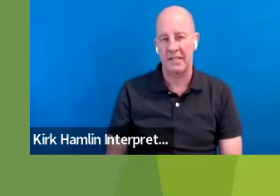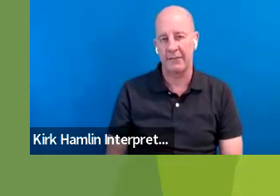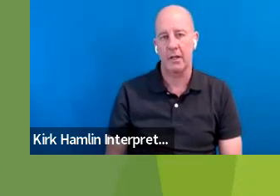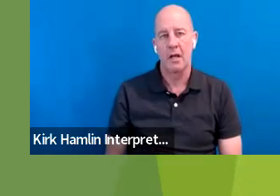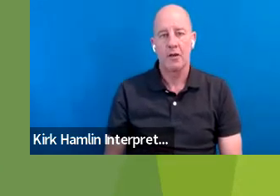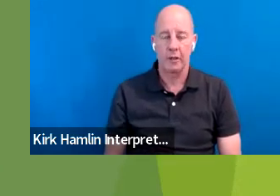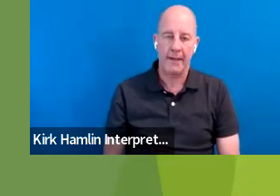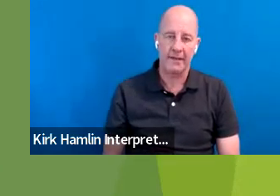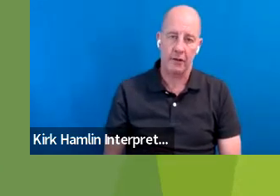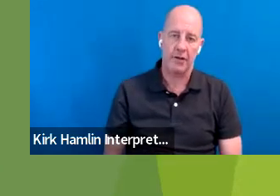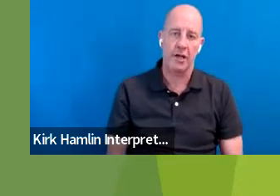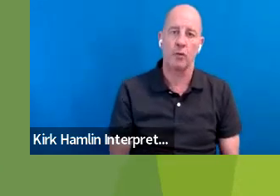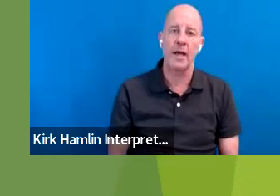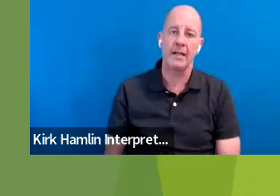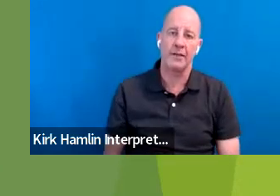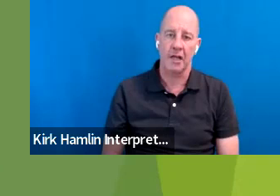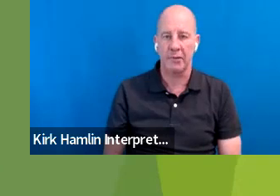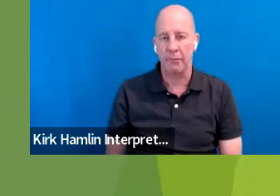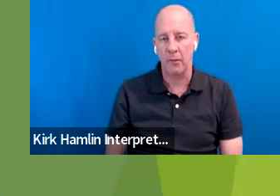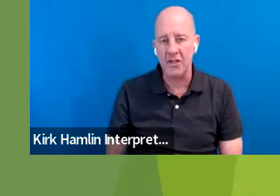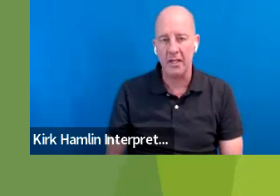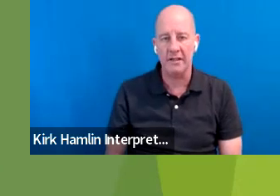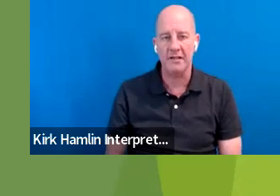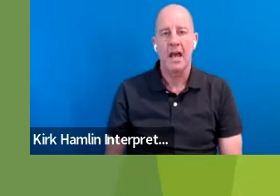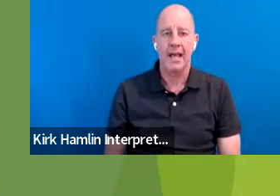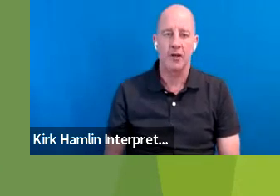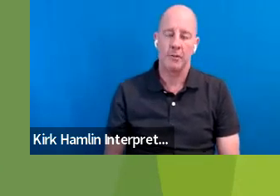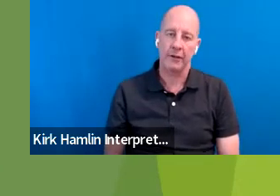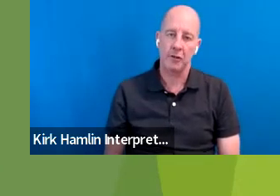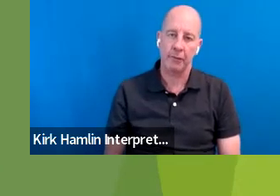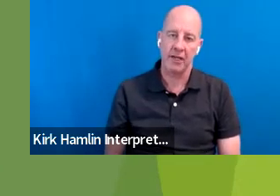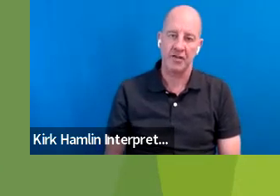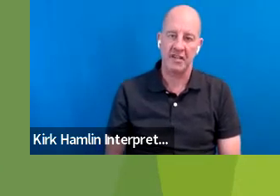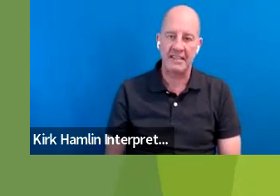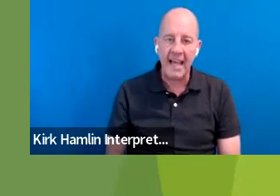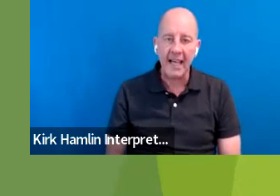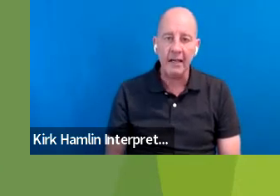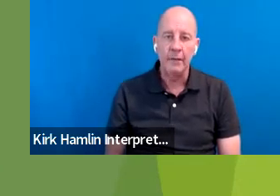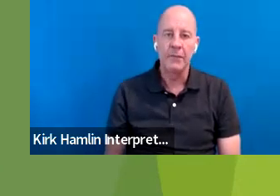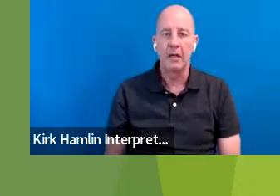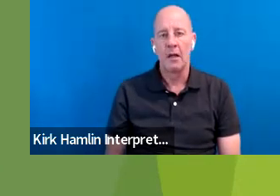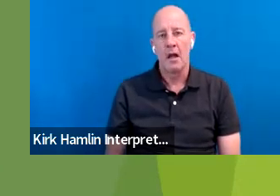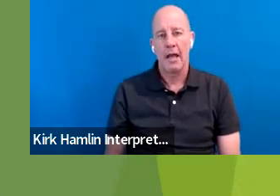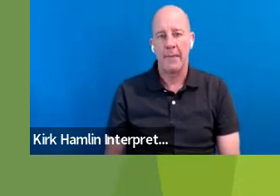There's many different you can make sure you're ready and you have the preparations, an you can make those preparations today.